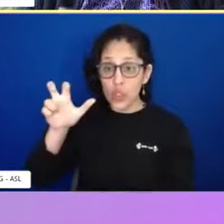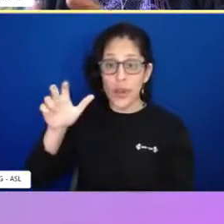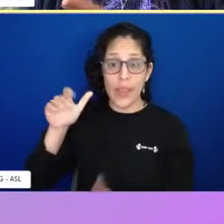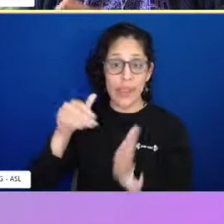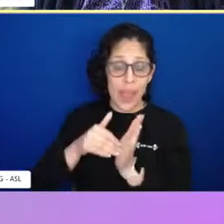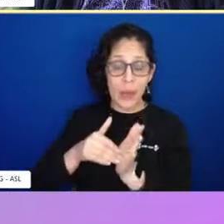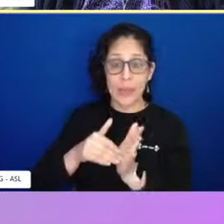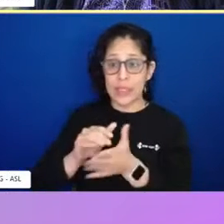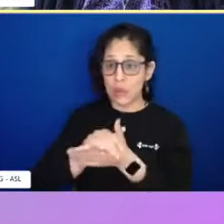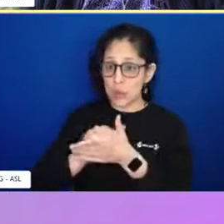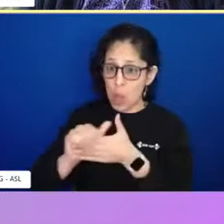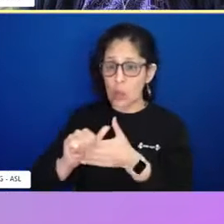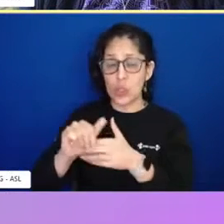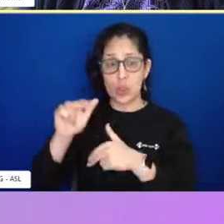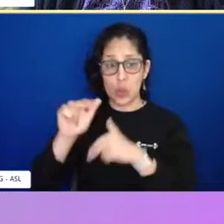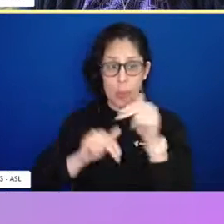they worked with their school and their teachers to set a